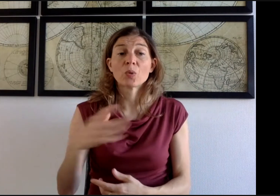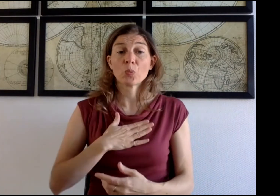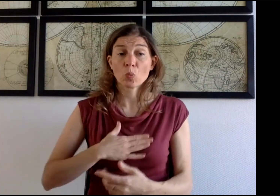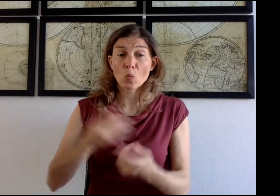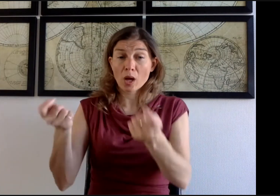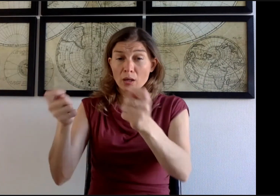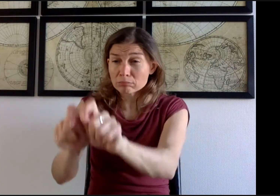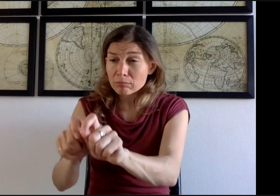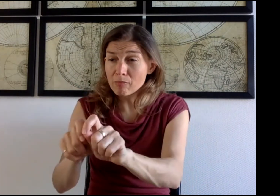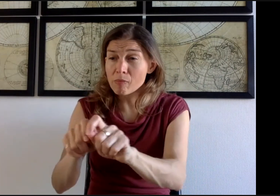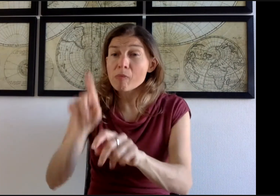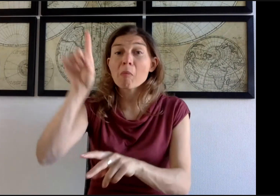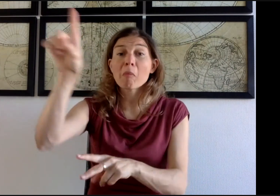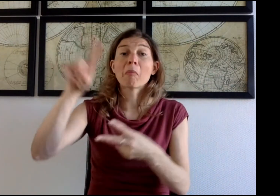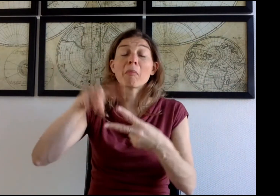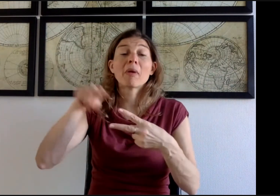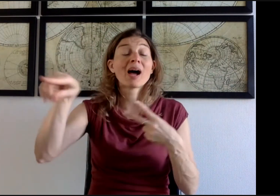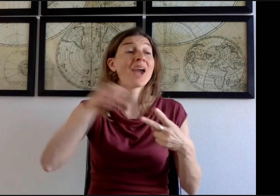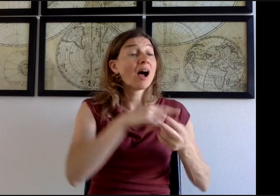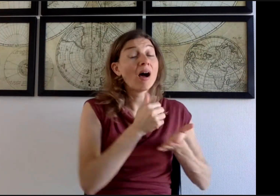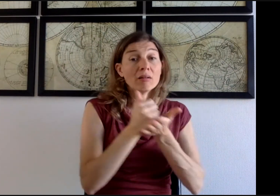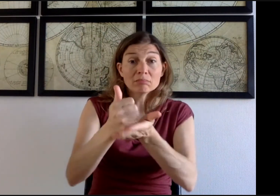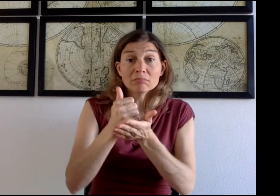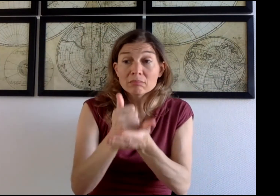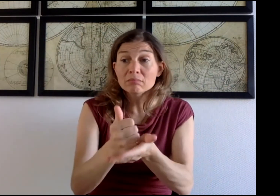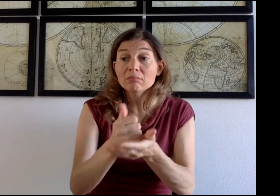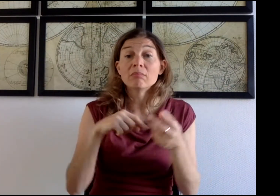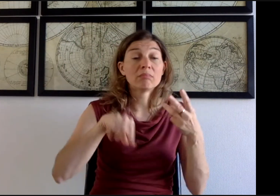who aren't being addressed.